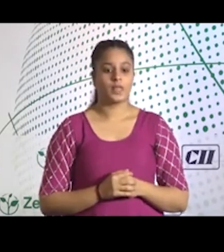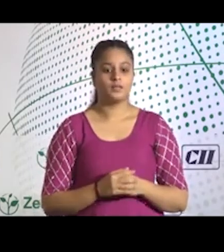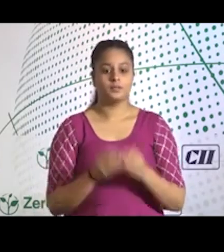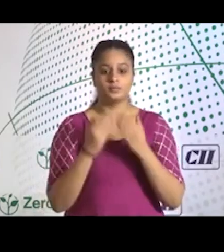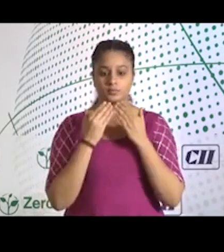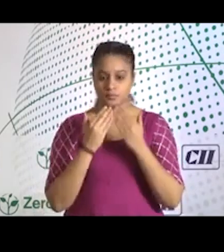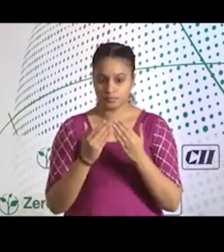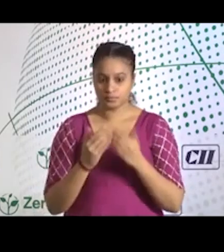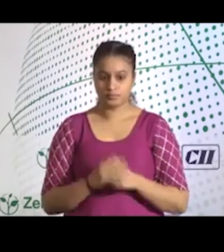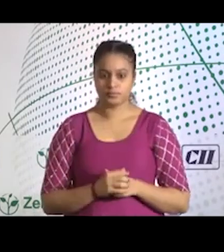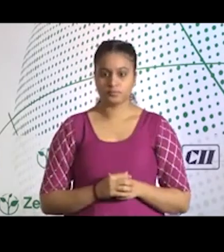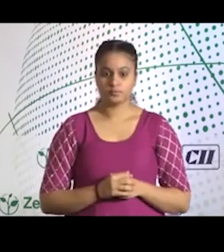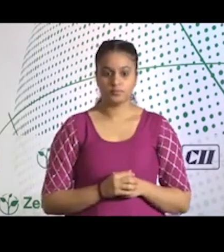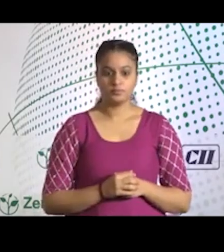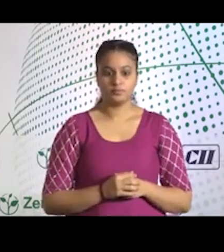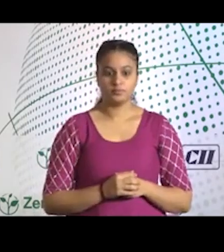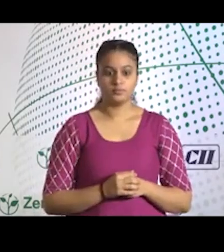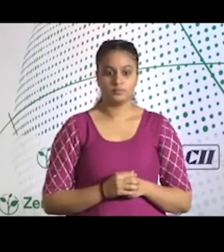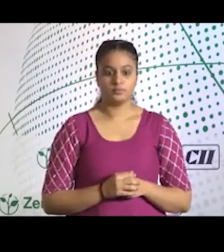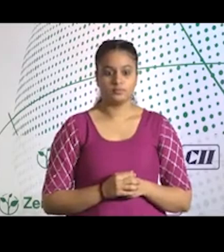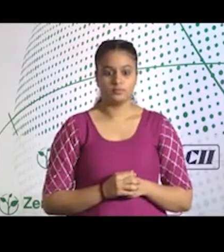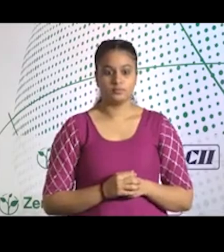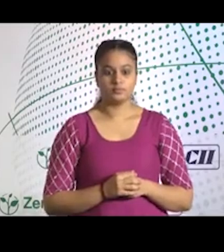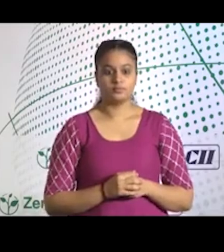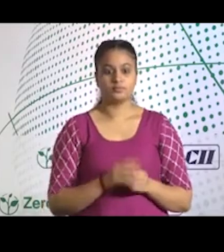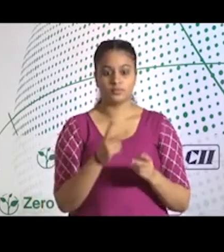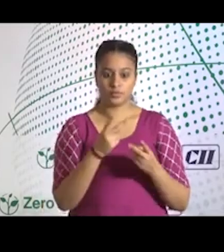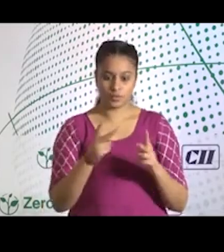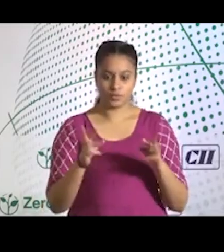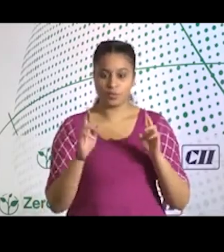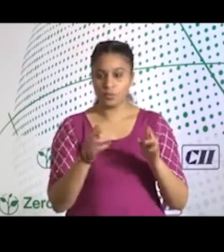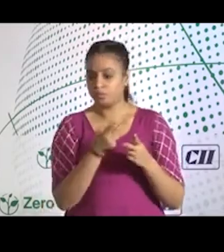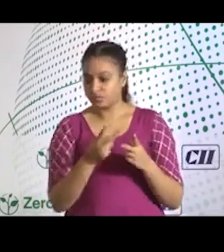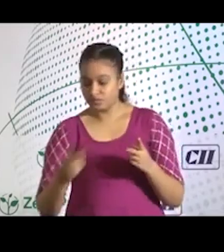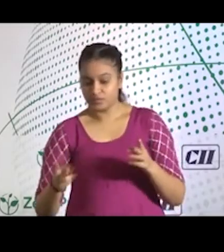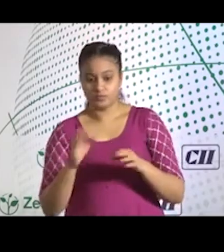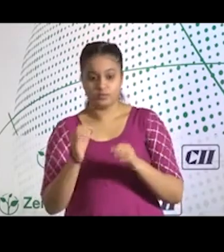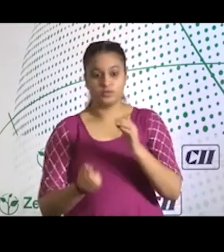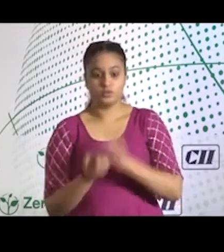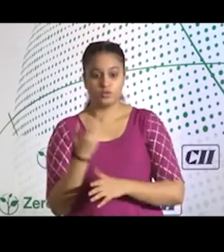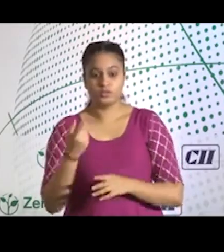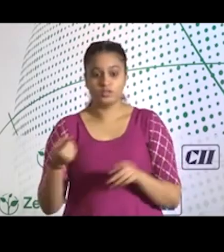To me, I'm sure, like more organizations will take your lead and, you know, work